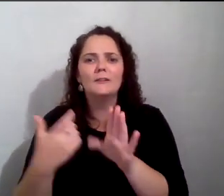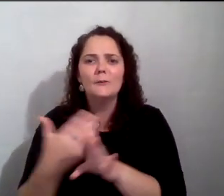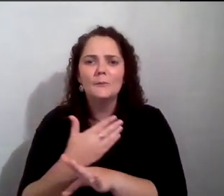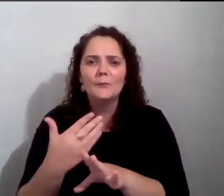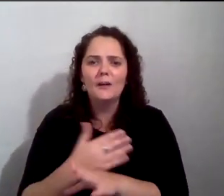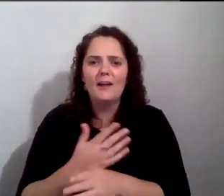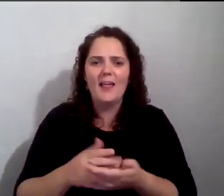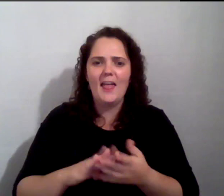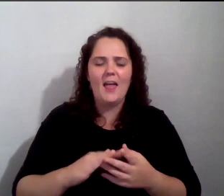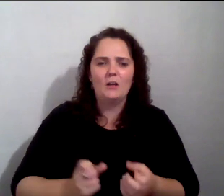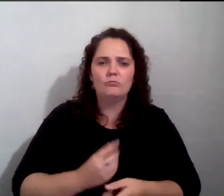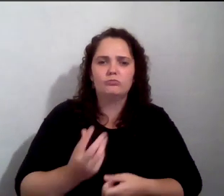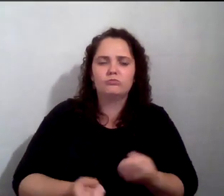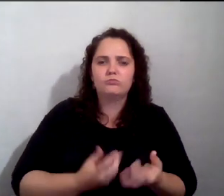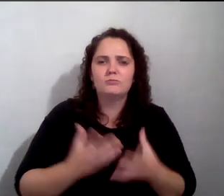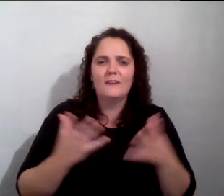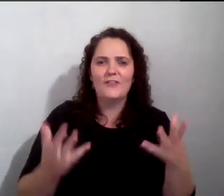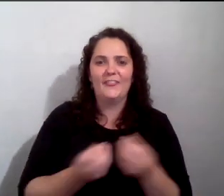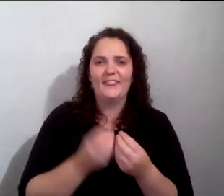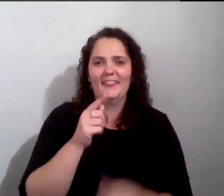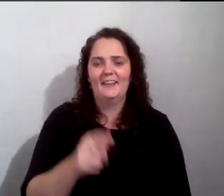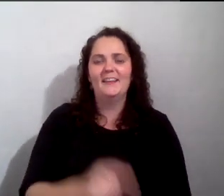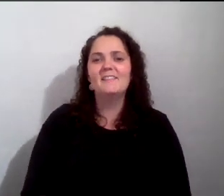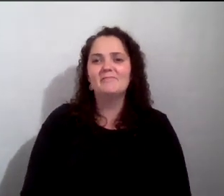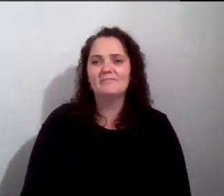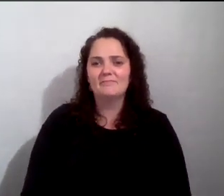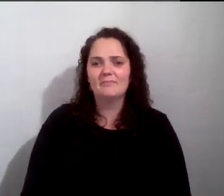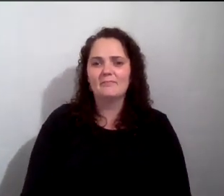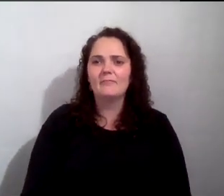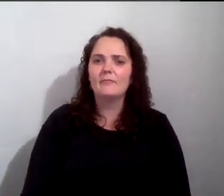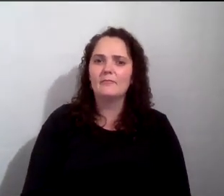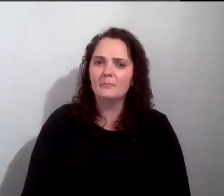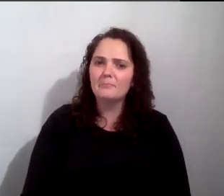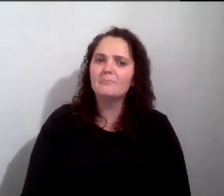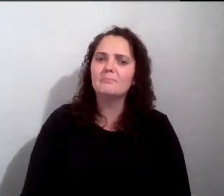exploding from that part of the woman's body.